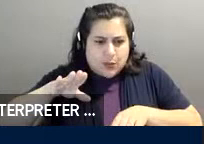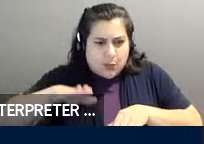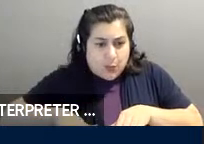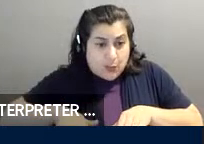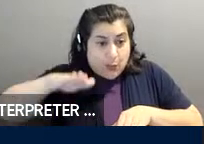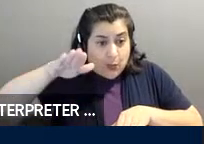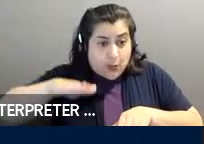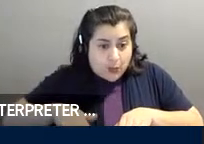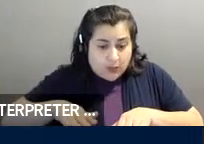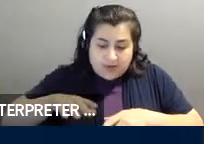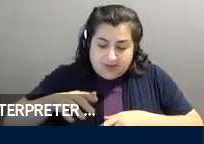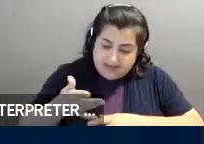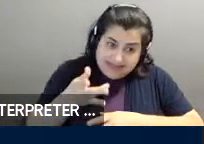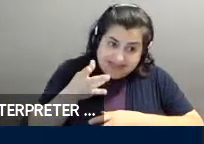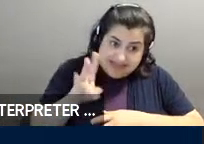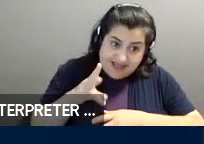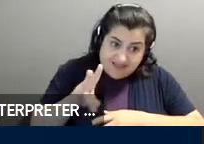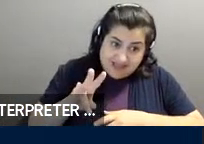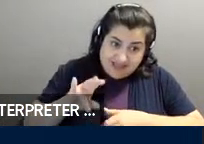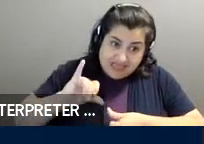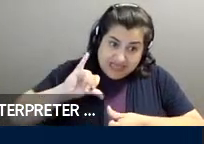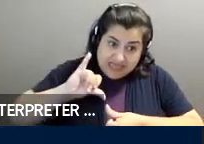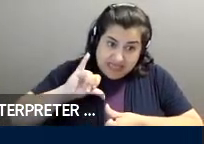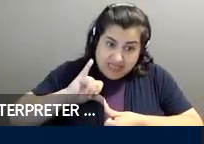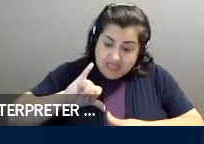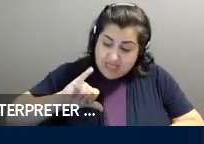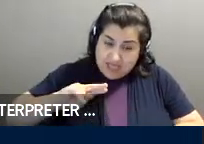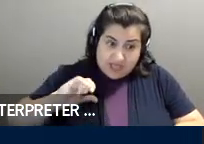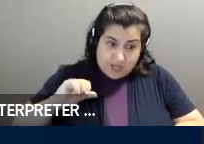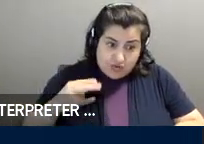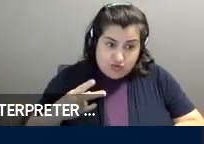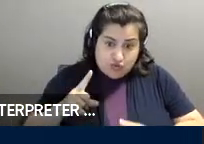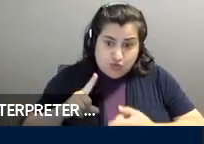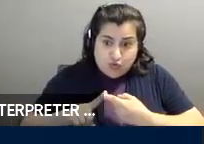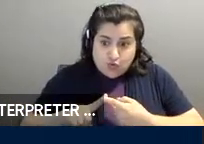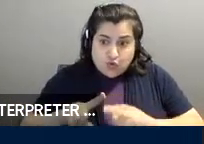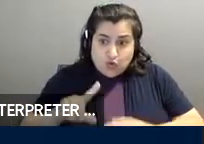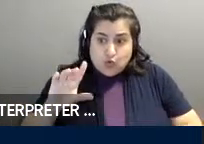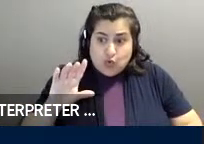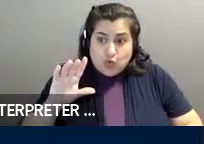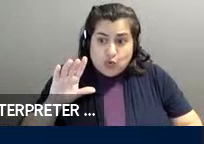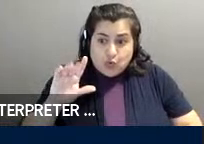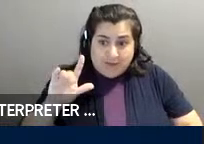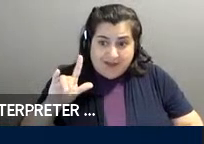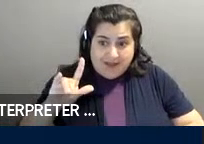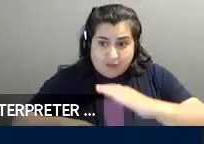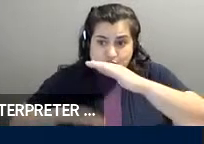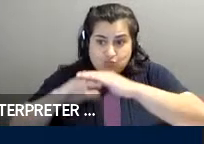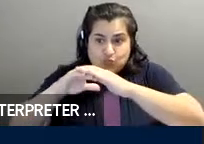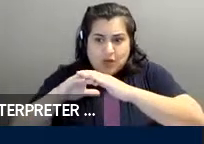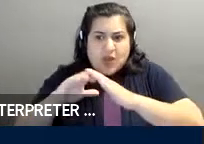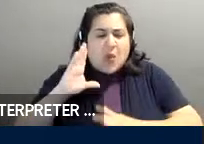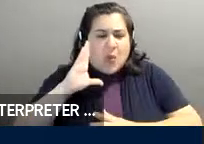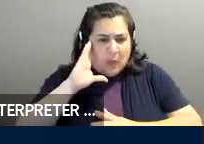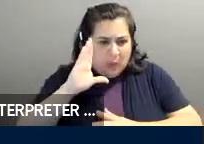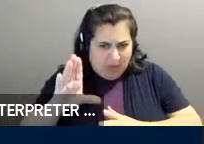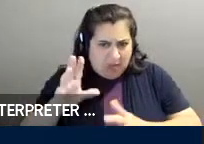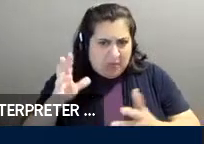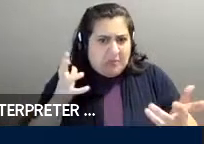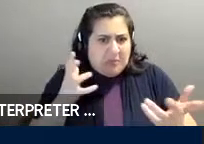to 25 inches maximum would accommodate the fifth to 95th percentile range of those who